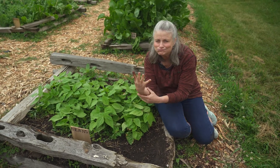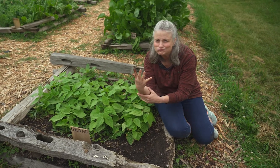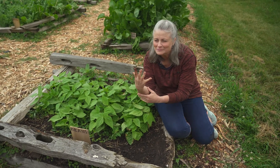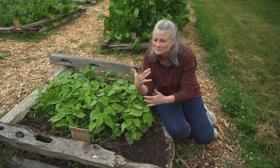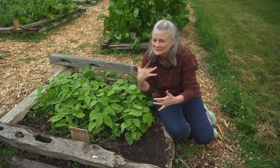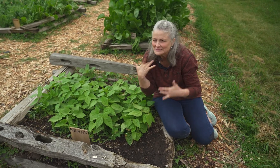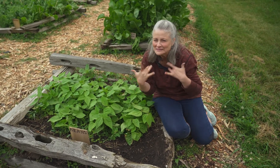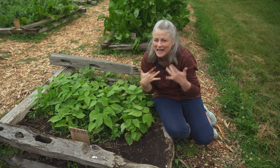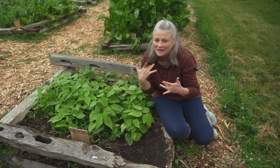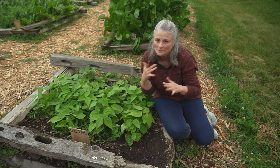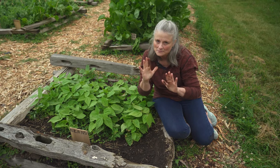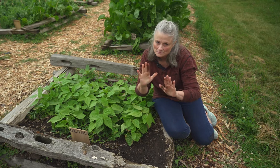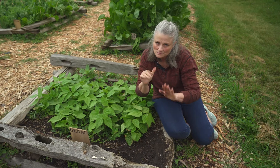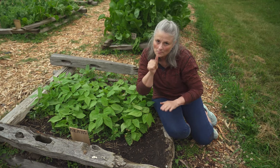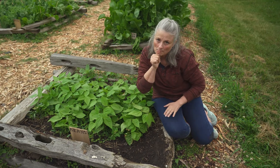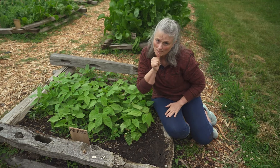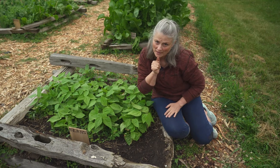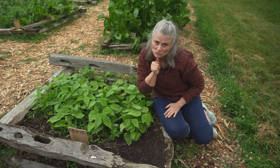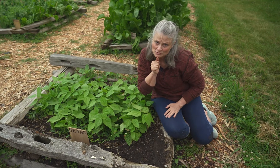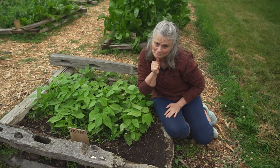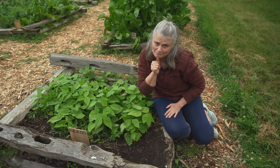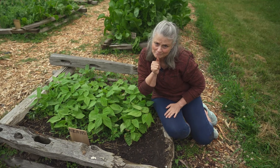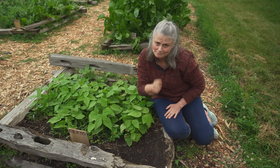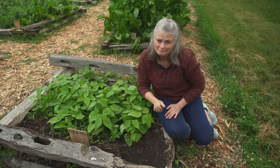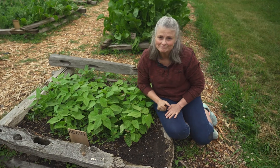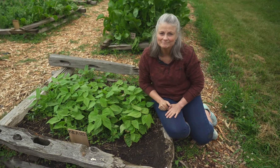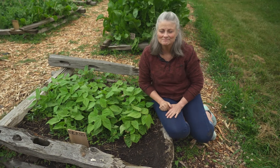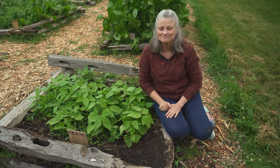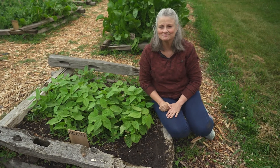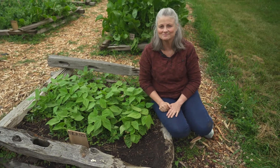It's so fun to look forward to seeing them grow. You have to be patient though.